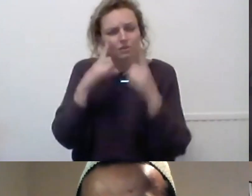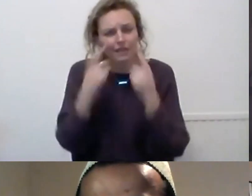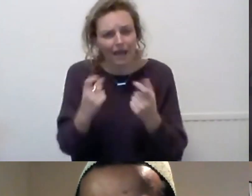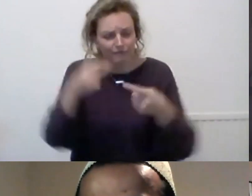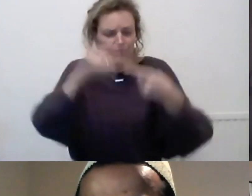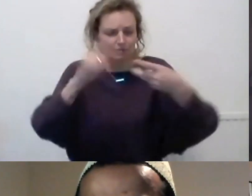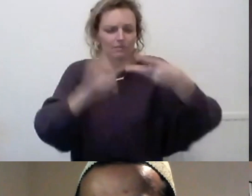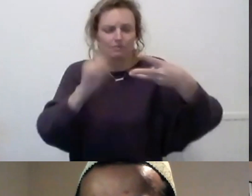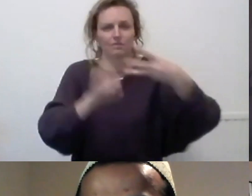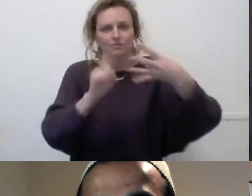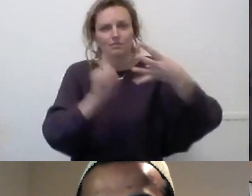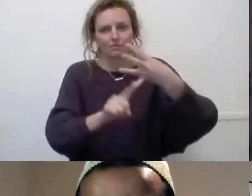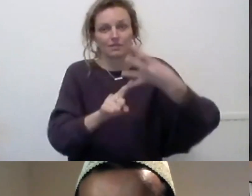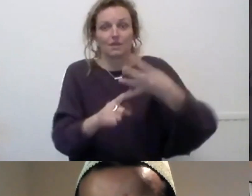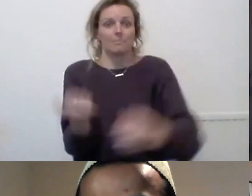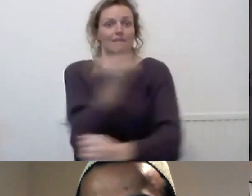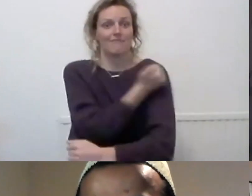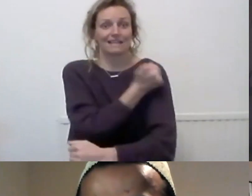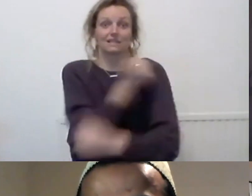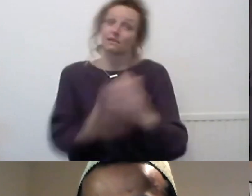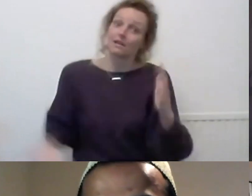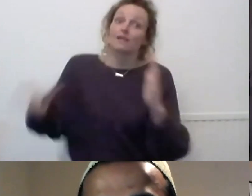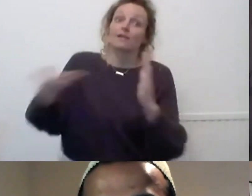and not being able to see our friends and go out to restaurants, or go out to pubs or go out to